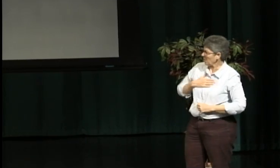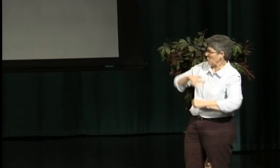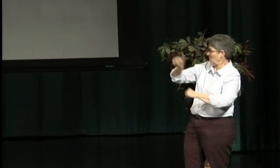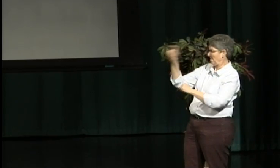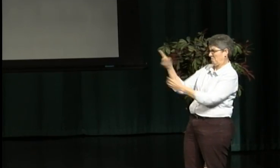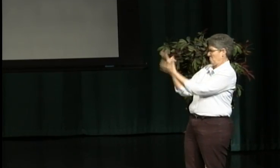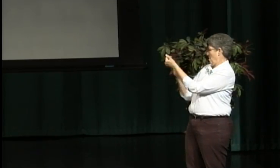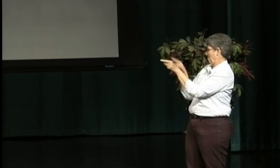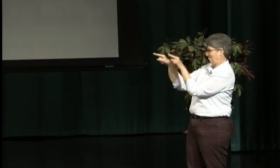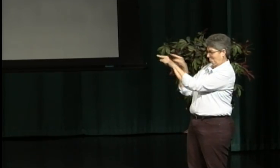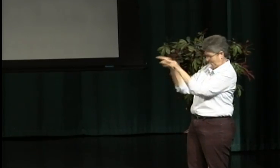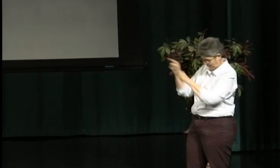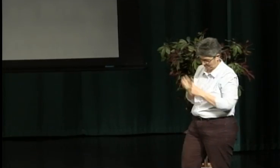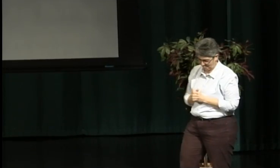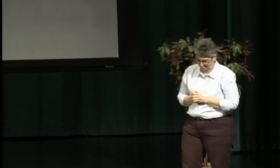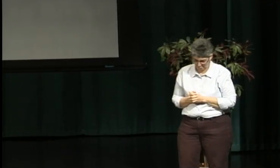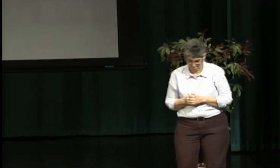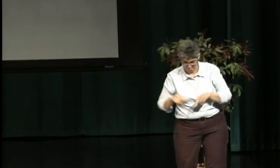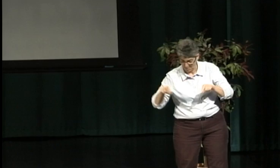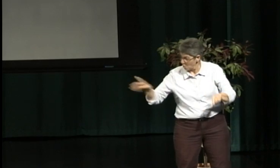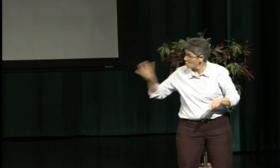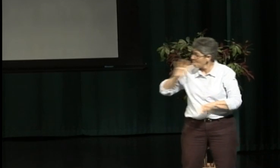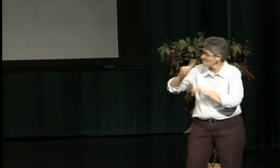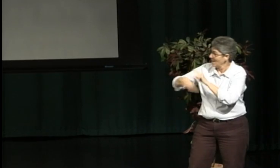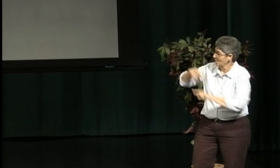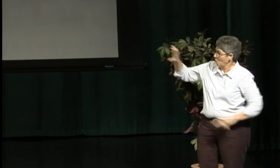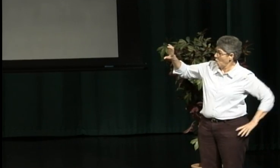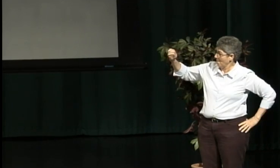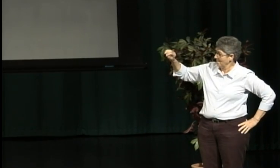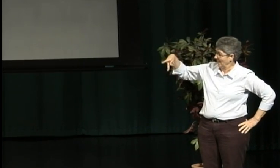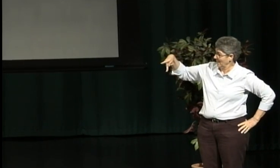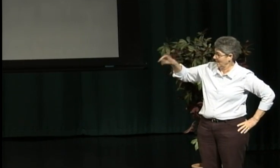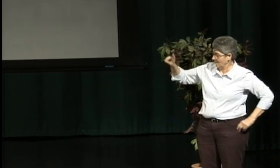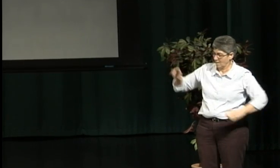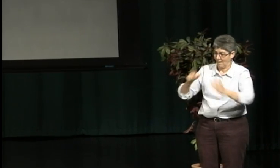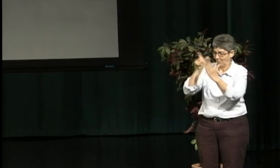I have a couple of questions for both of you. When you talk about the C.O.P.D.,